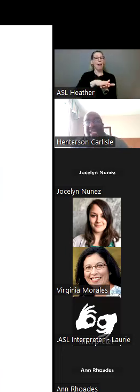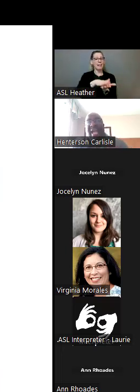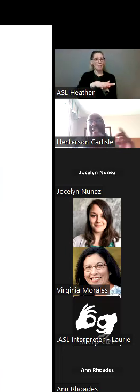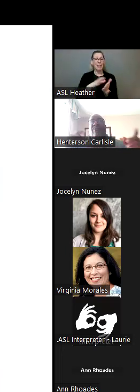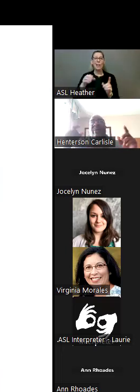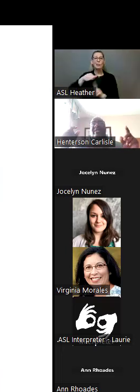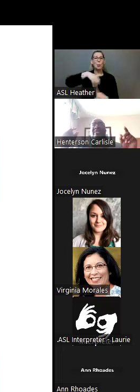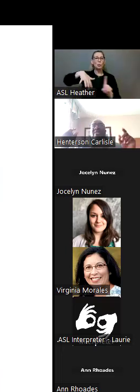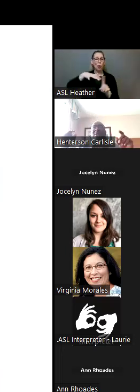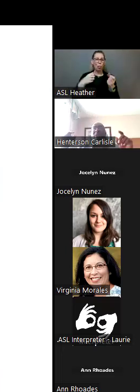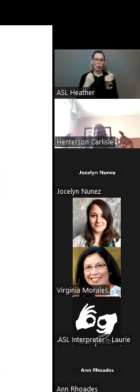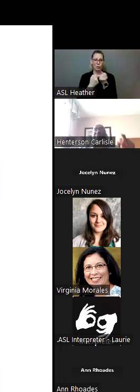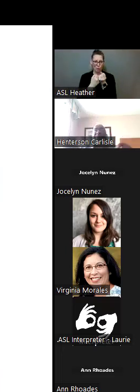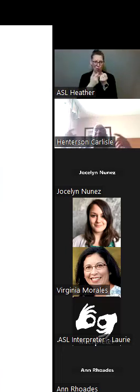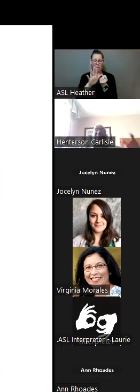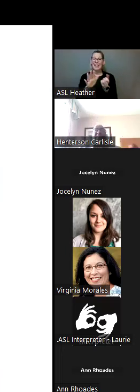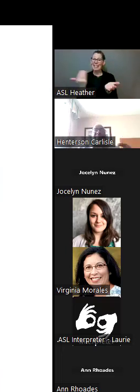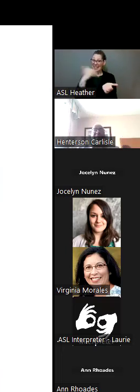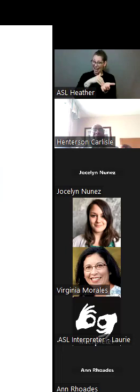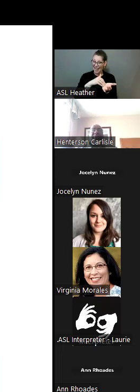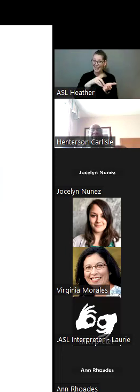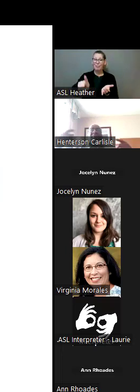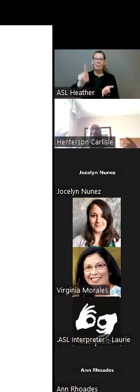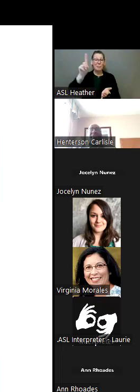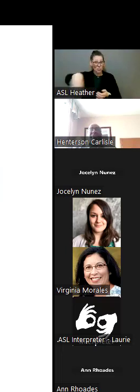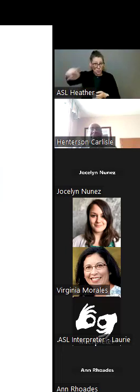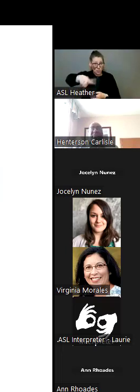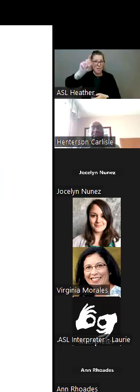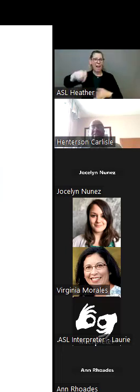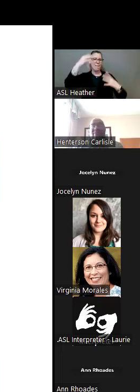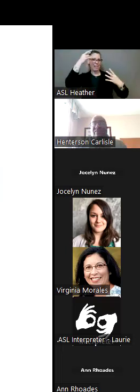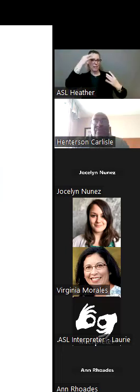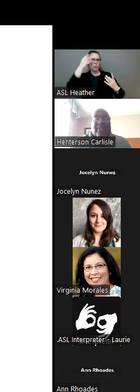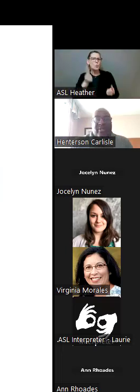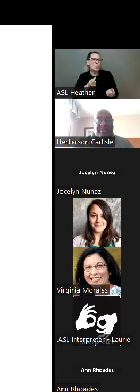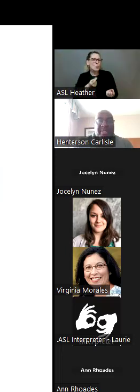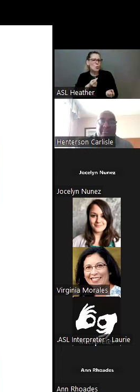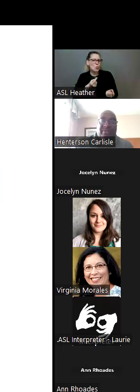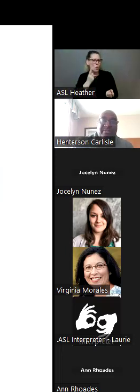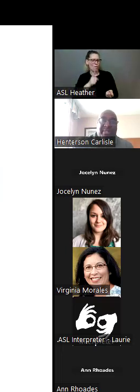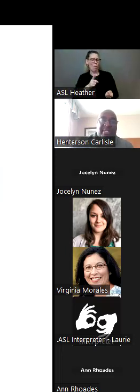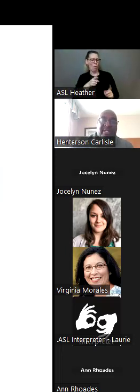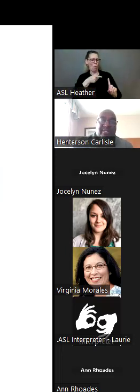the guiding questions are for you to think about what you're doing for those particular